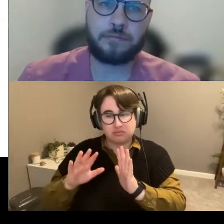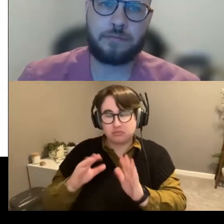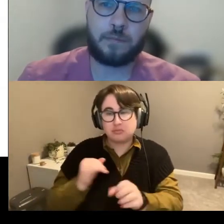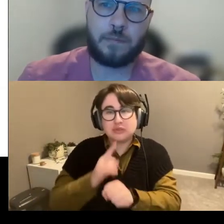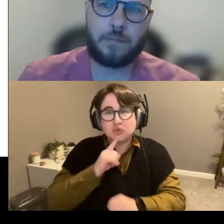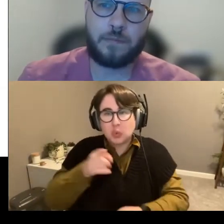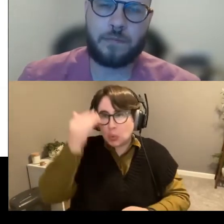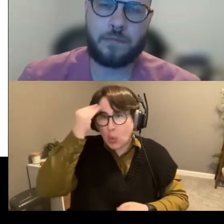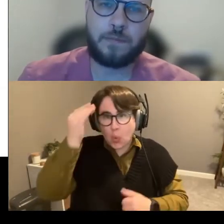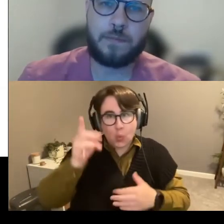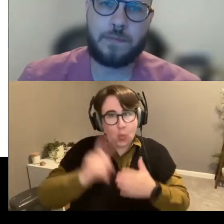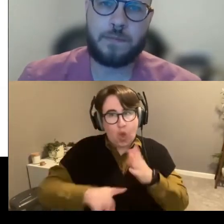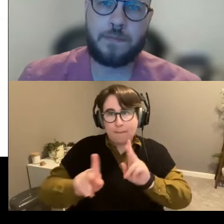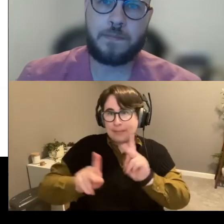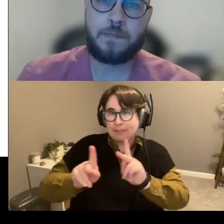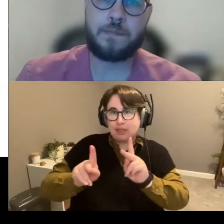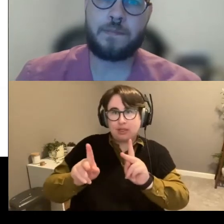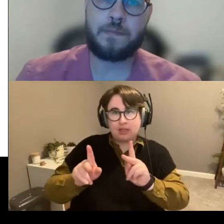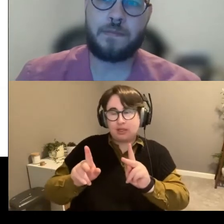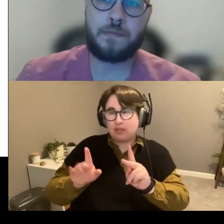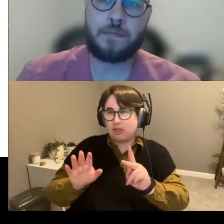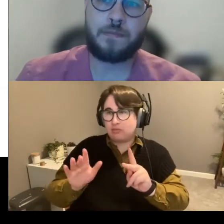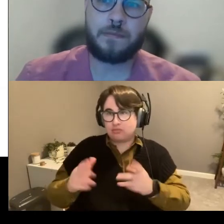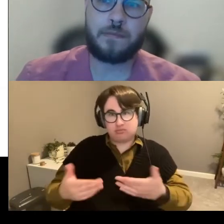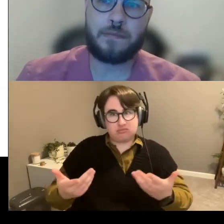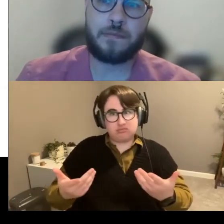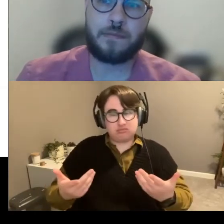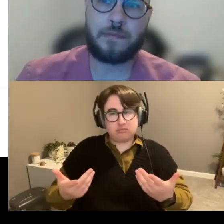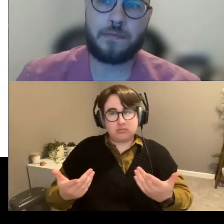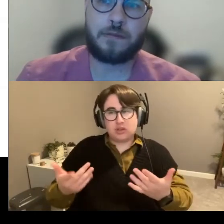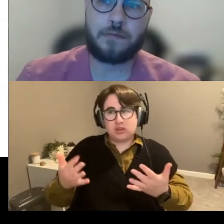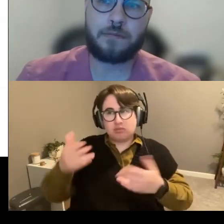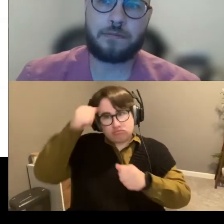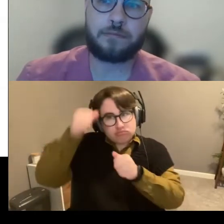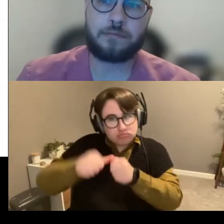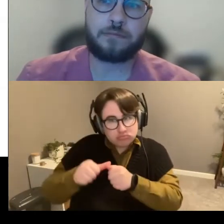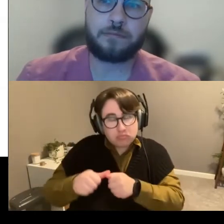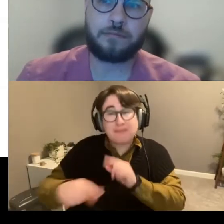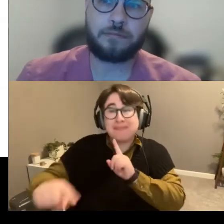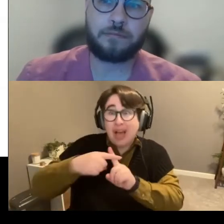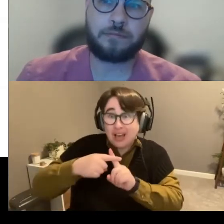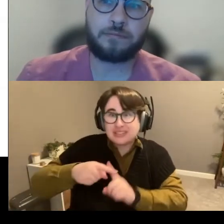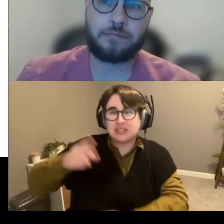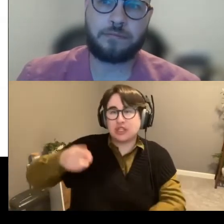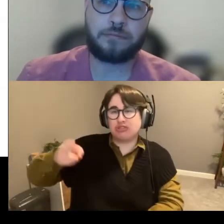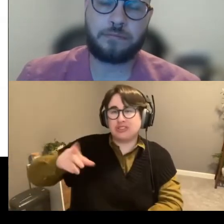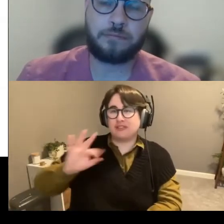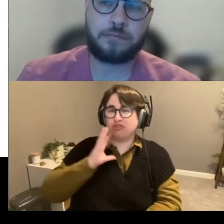are carrying with them, as well as the historical part of how trans and nonbinary people